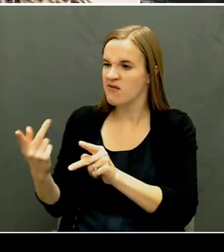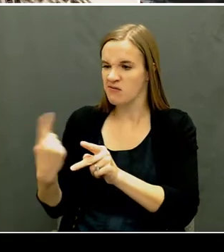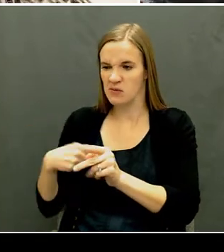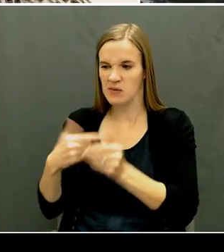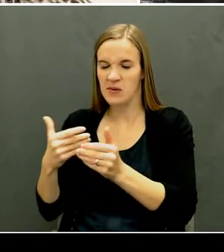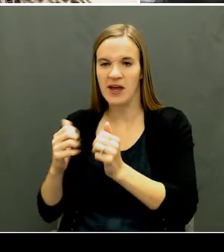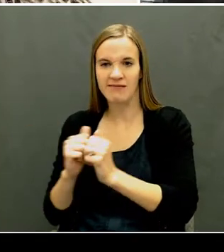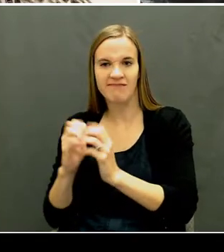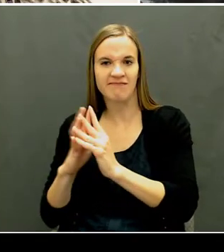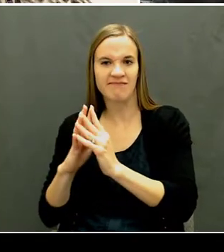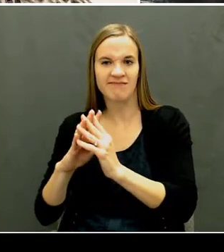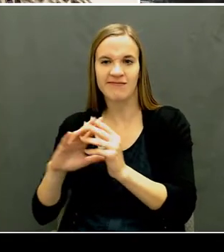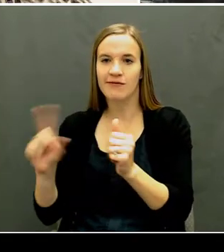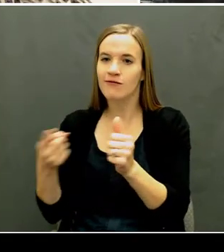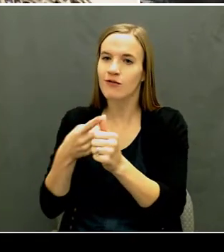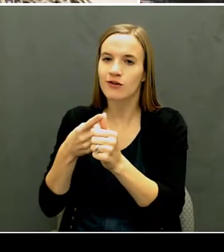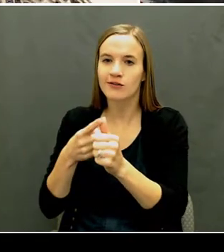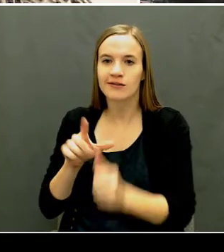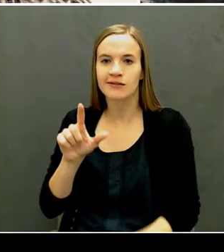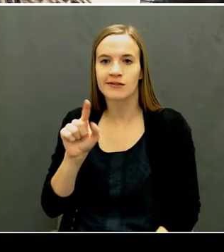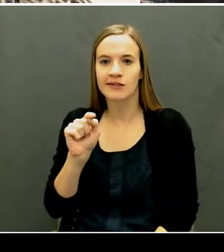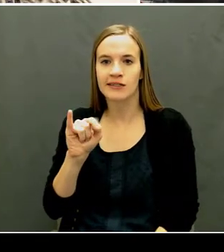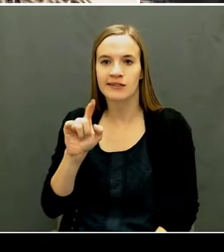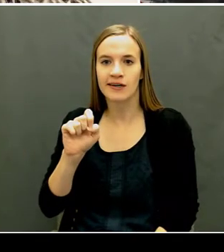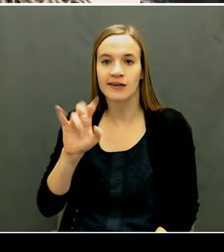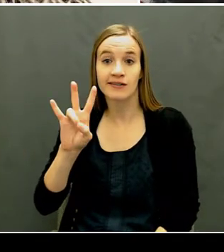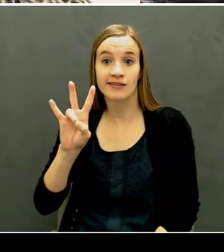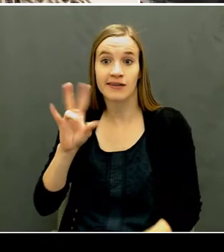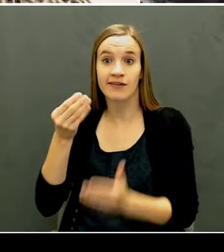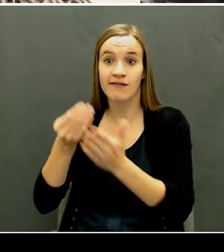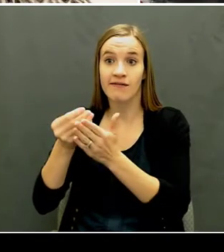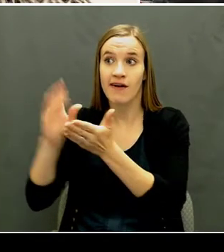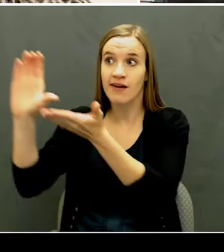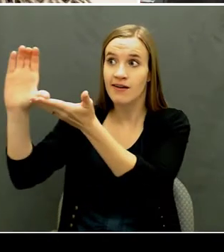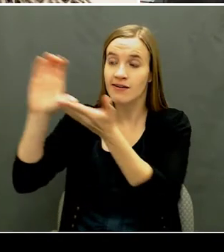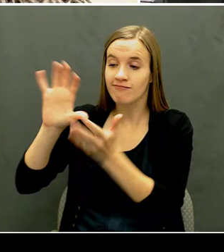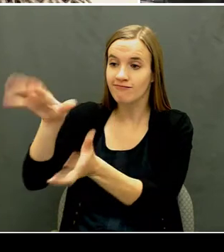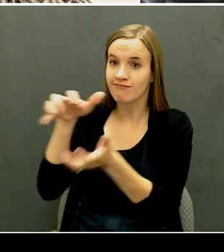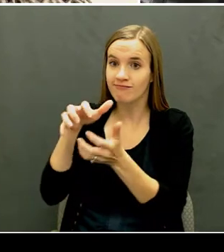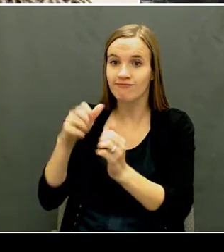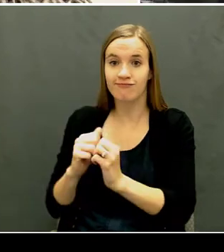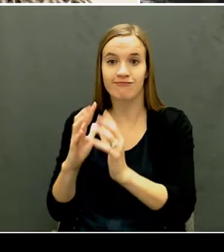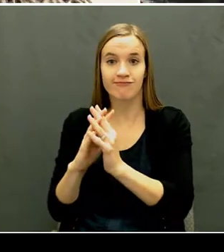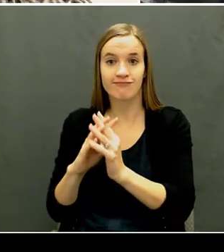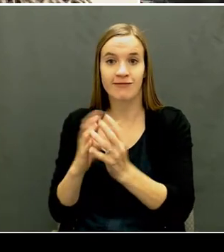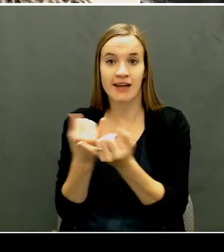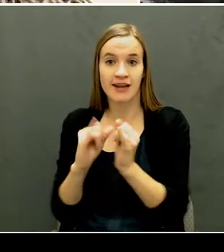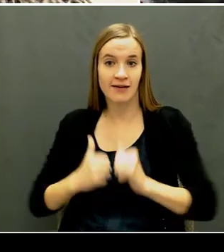title seven funded Independent Living Centers. There. There were initially 10 grants in the late